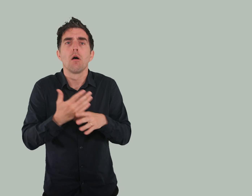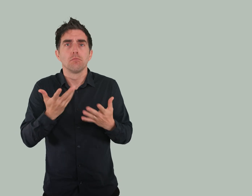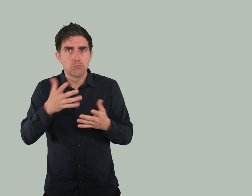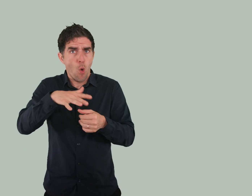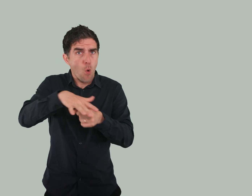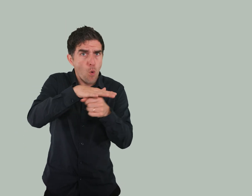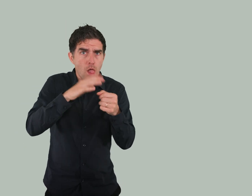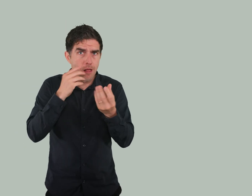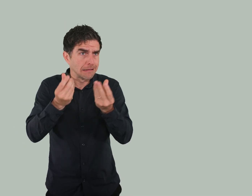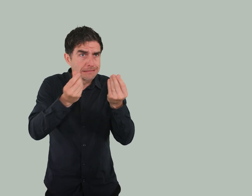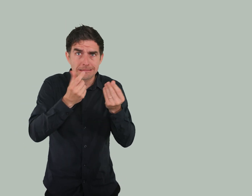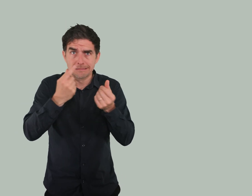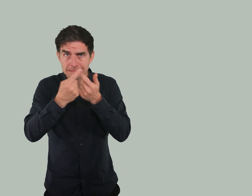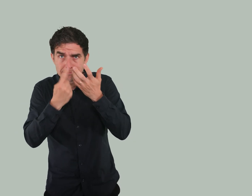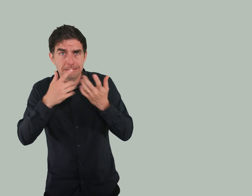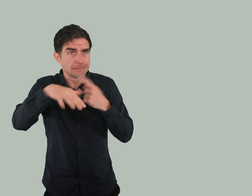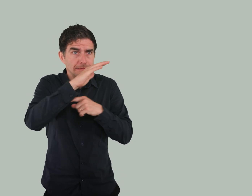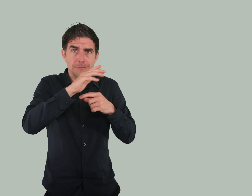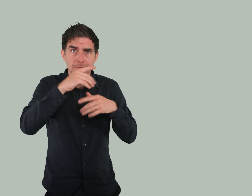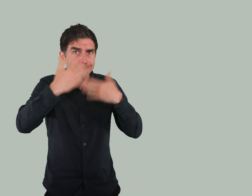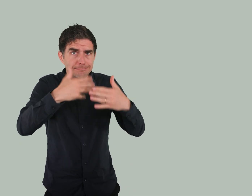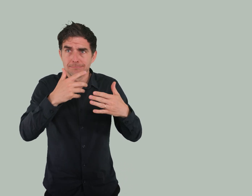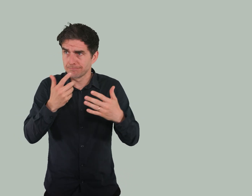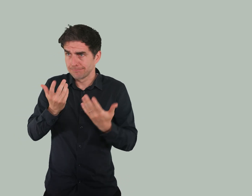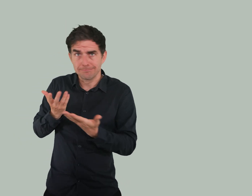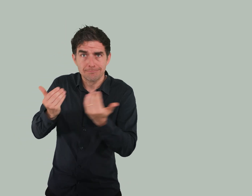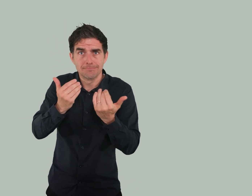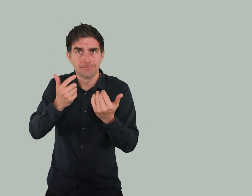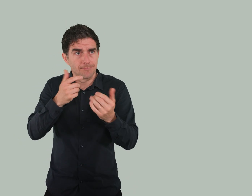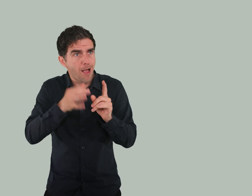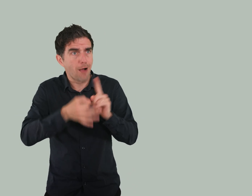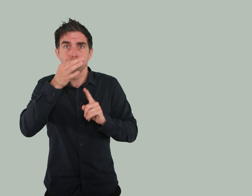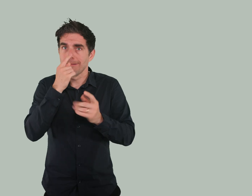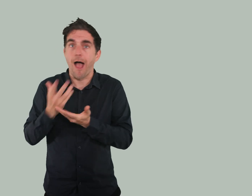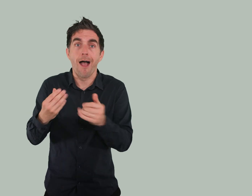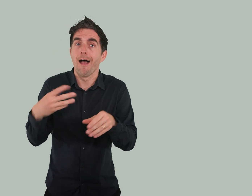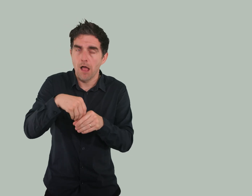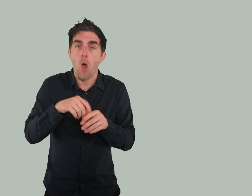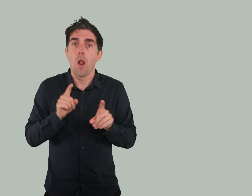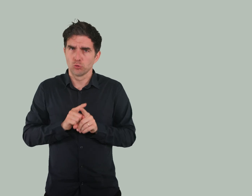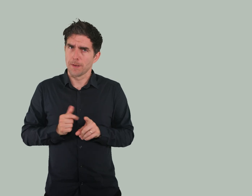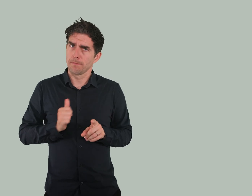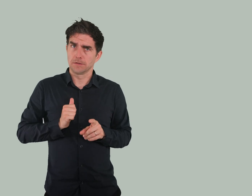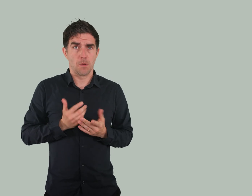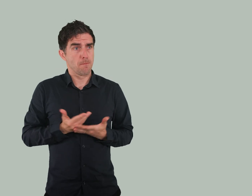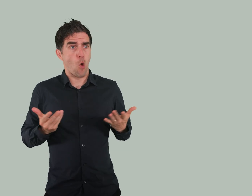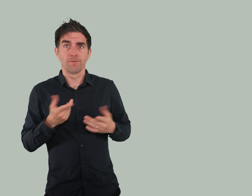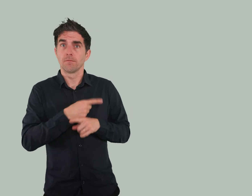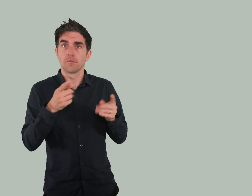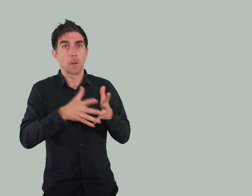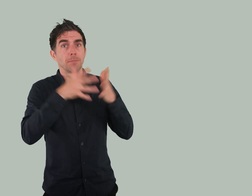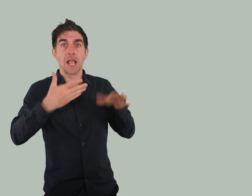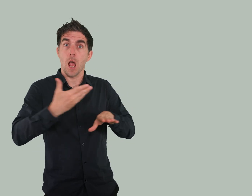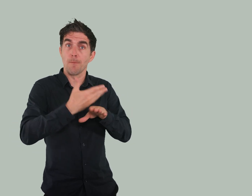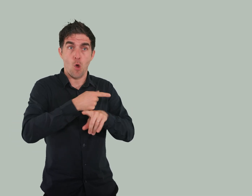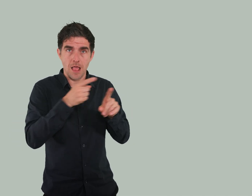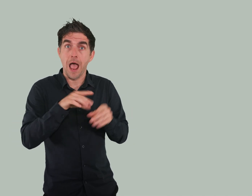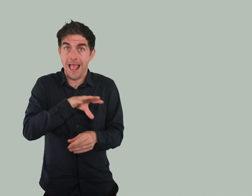strengthens local brokerage, and expects more of major employers,